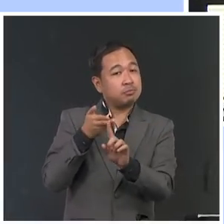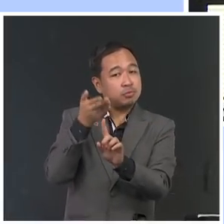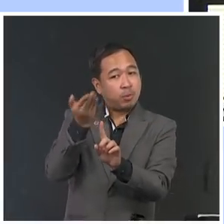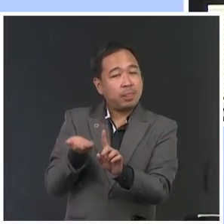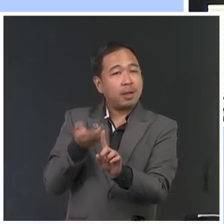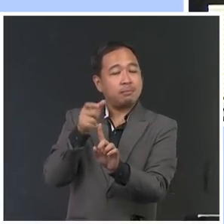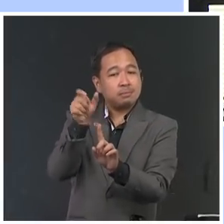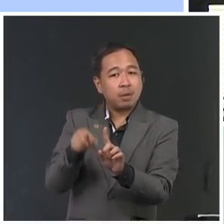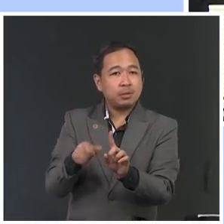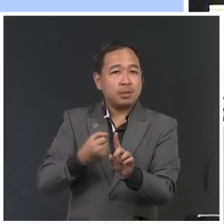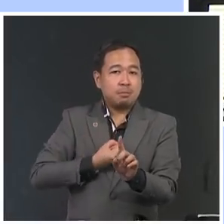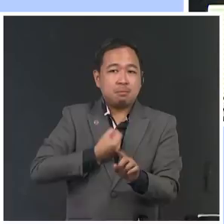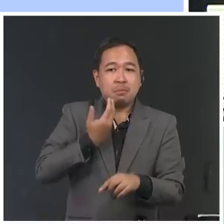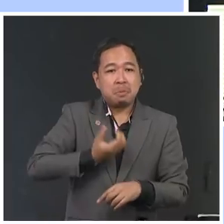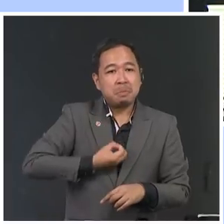The Princess Kako came to see this